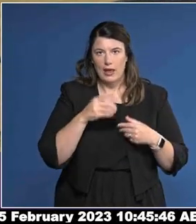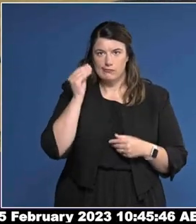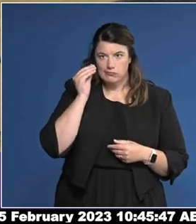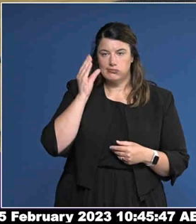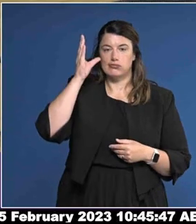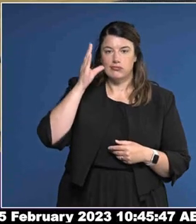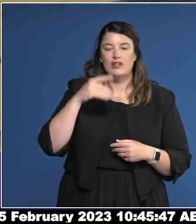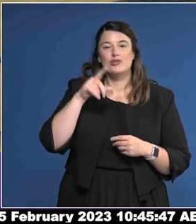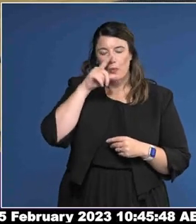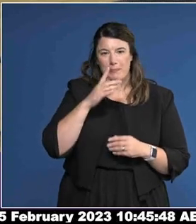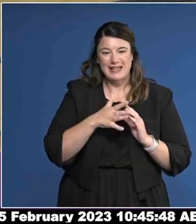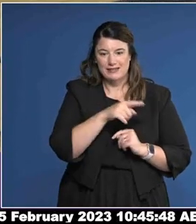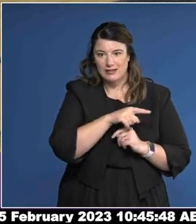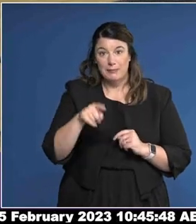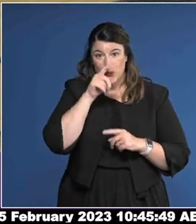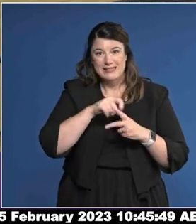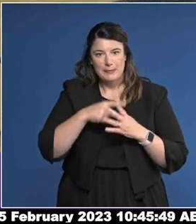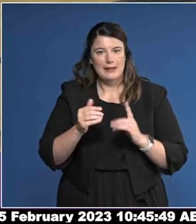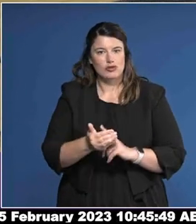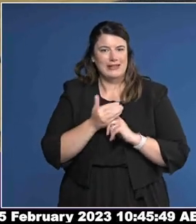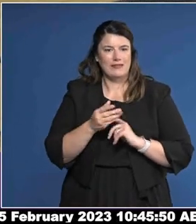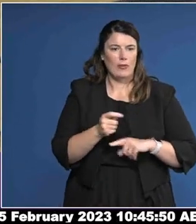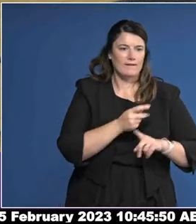and exploitation of people with disability when receiving health services.